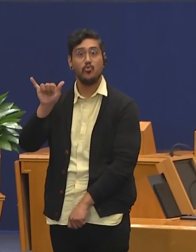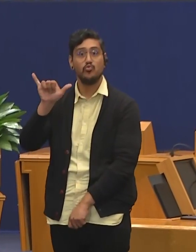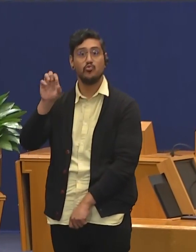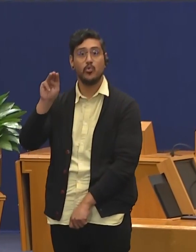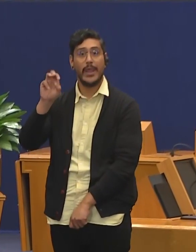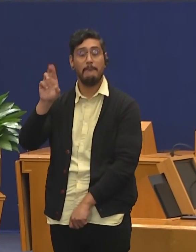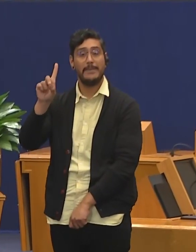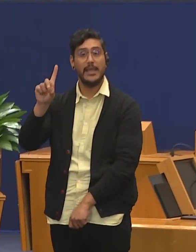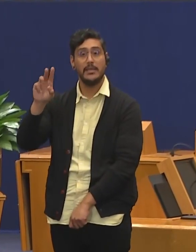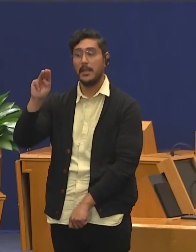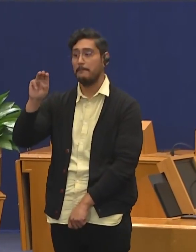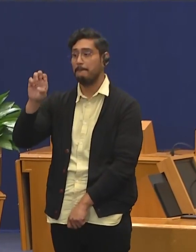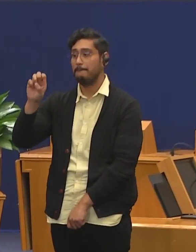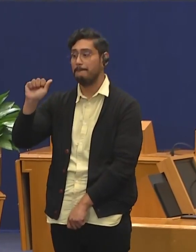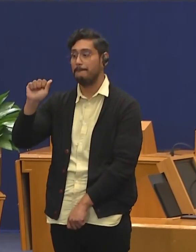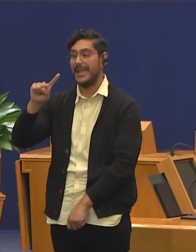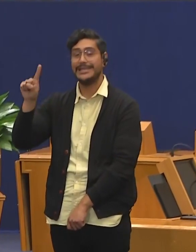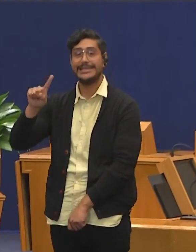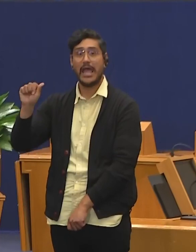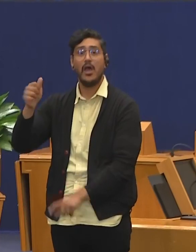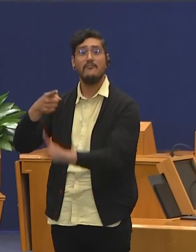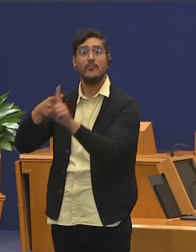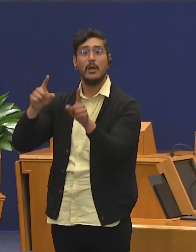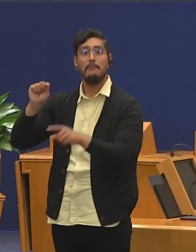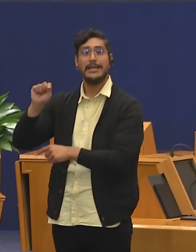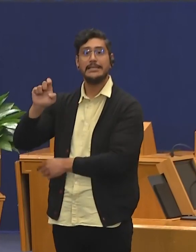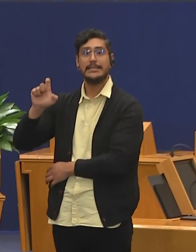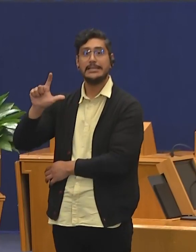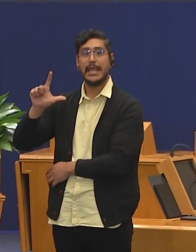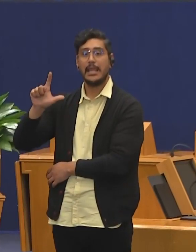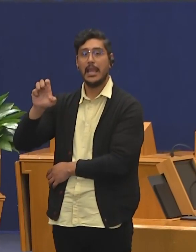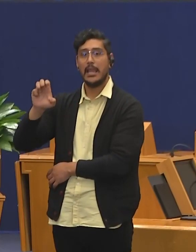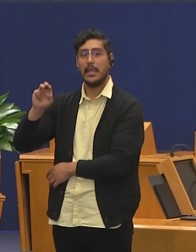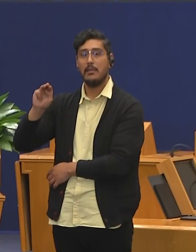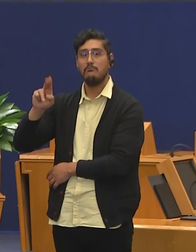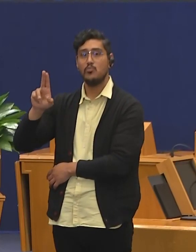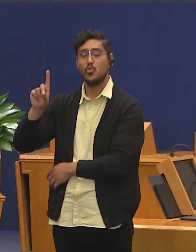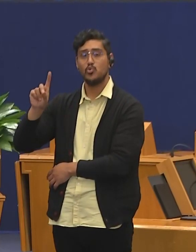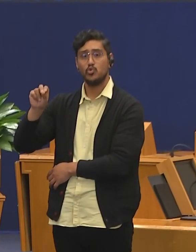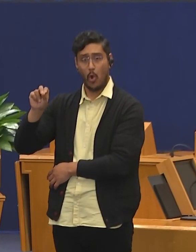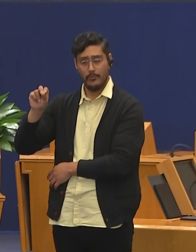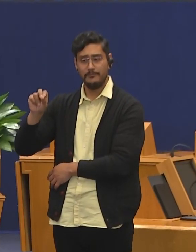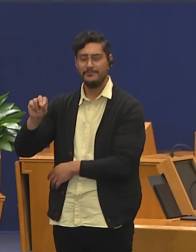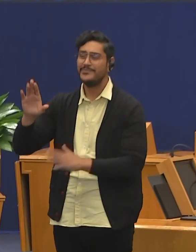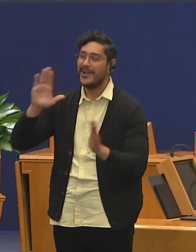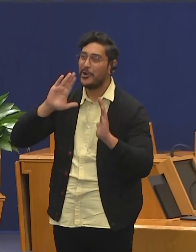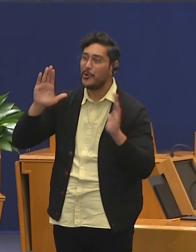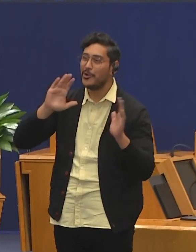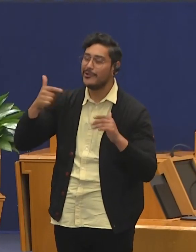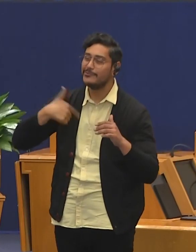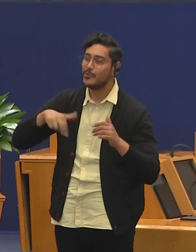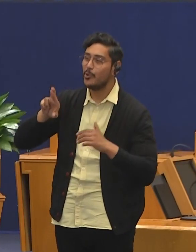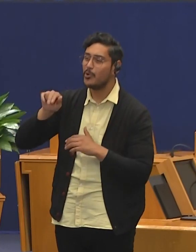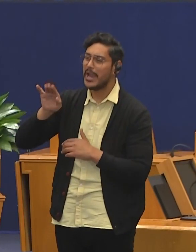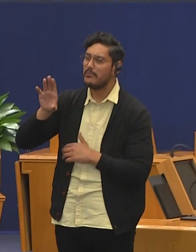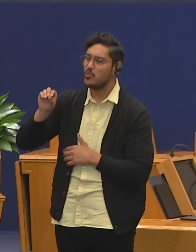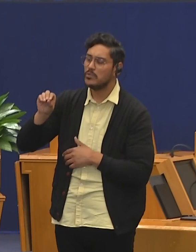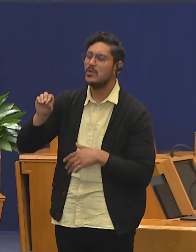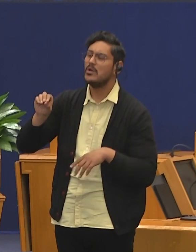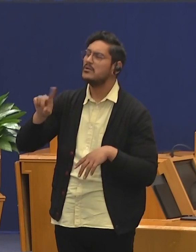HAY PREGUN, THE AS? IS THERE A QUESTION? WE'LL GO WITH THE LINE OF TELEMUN DOUGH 52.